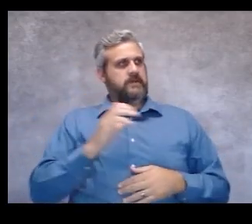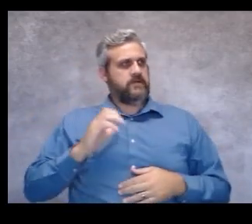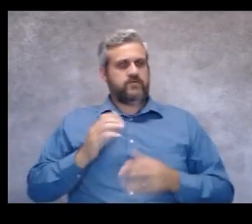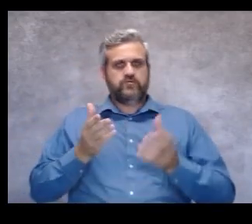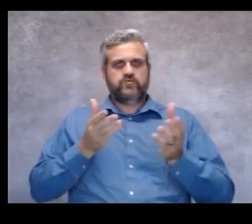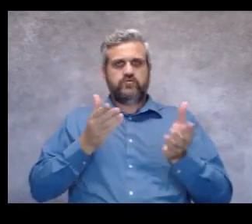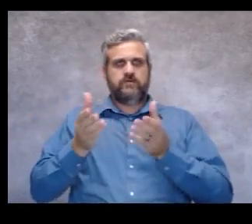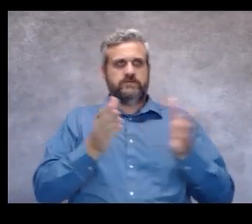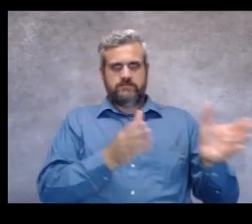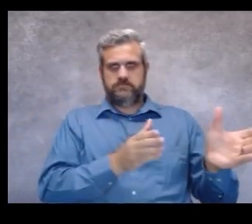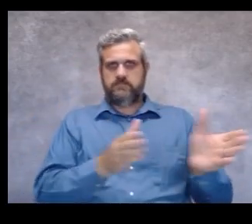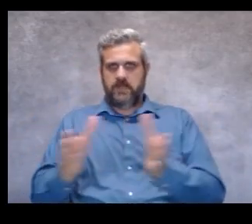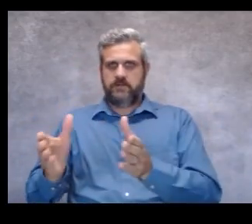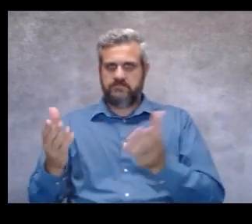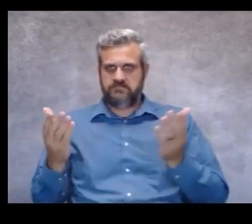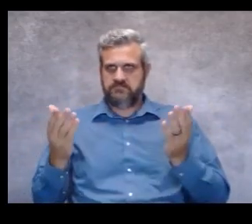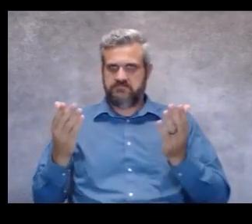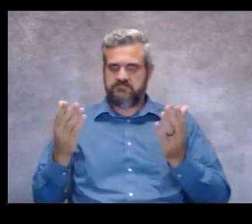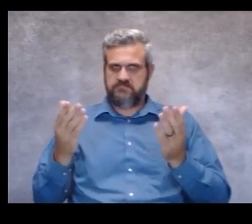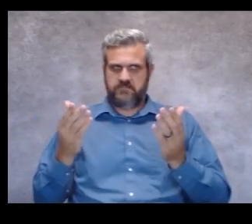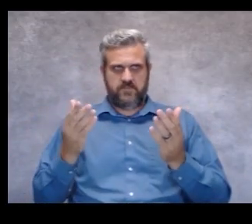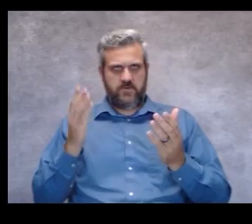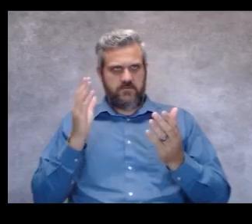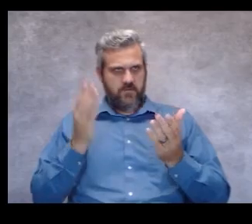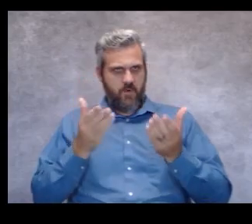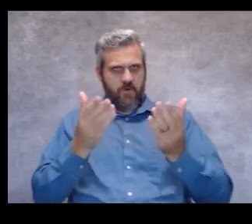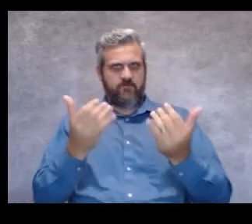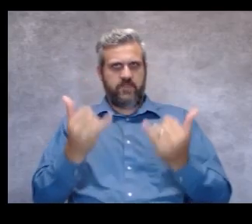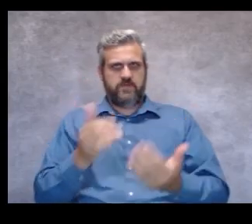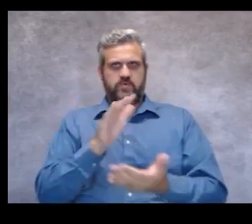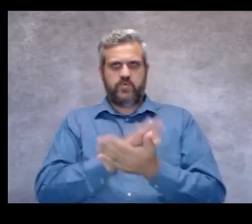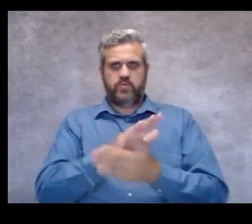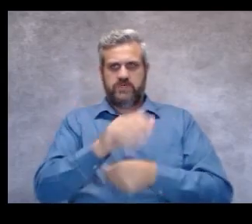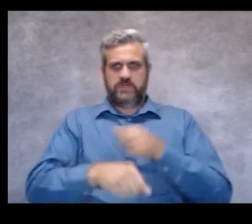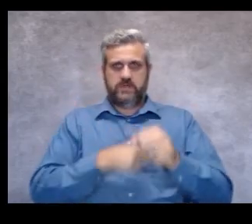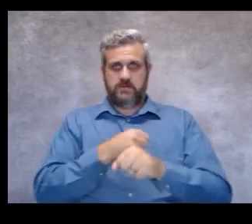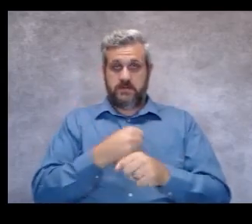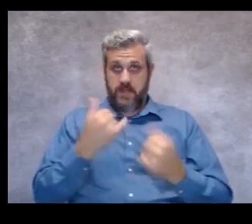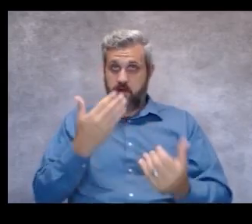and services plan to be offered this school year. This might be a good time